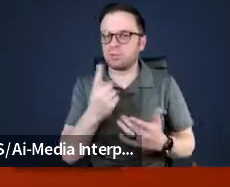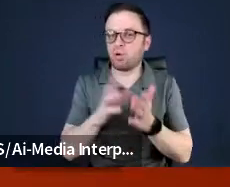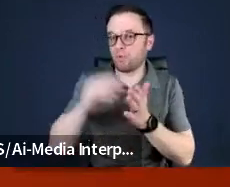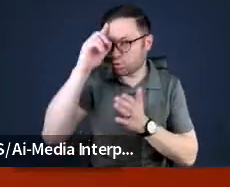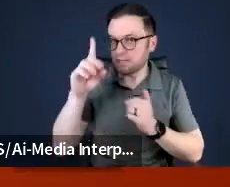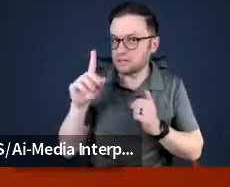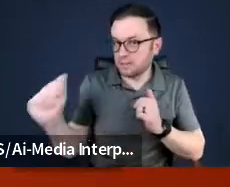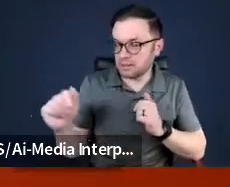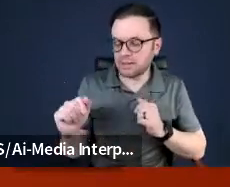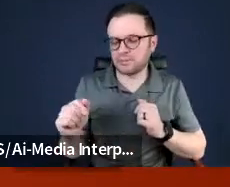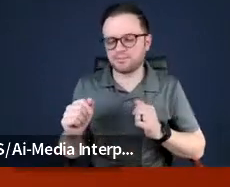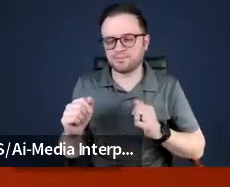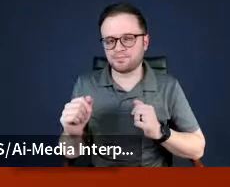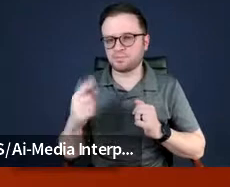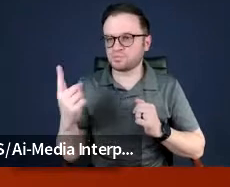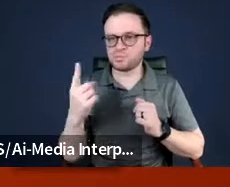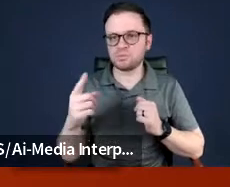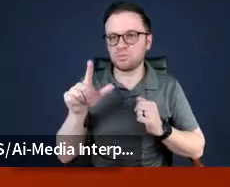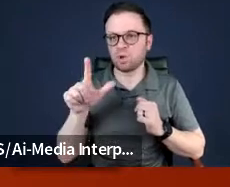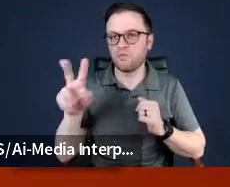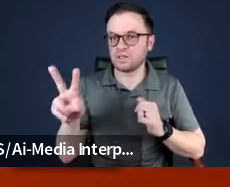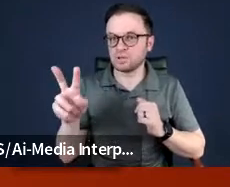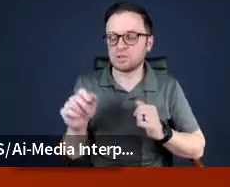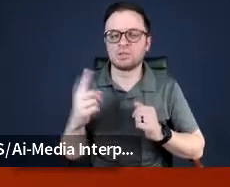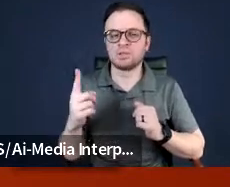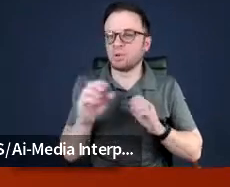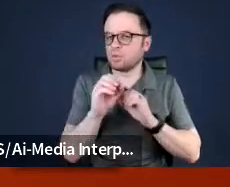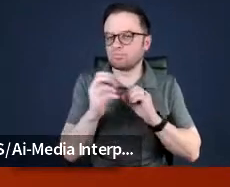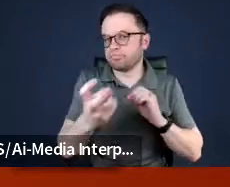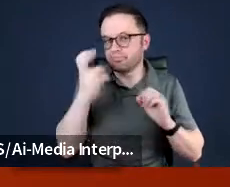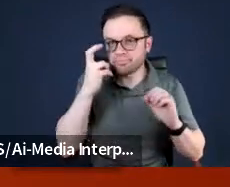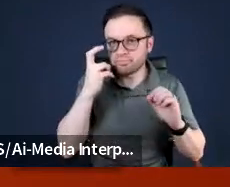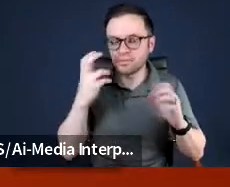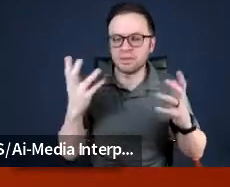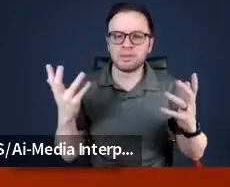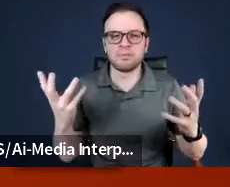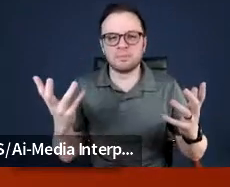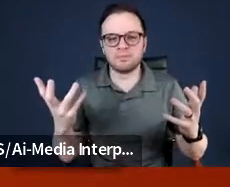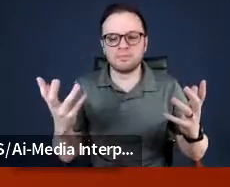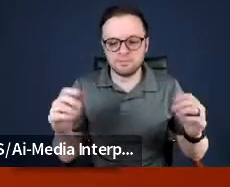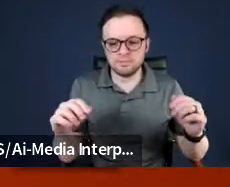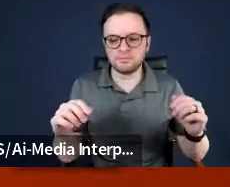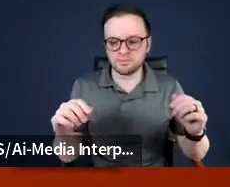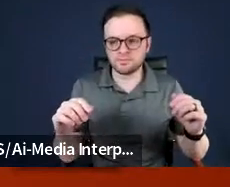sophisticated ones have different profiles for someone with seizures, for someone with a learning disability, some with